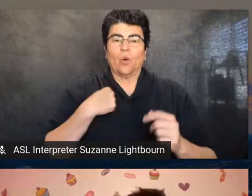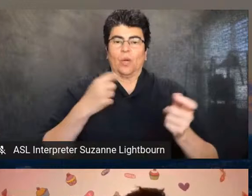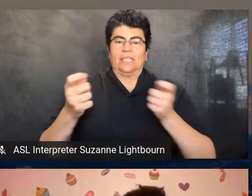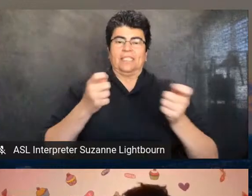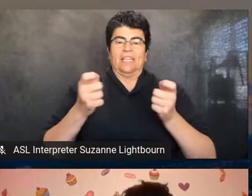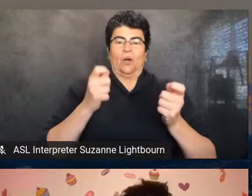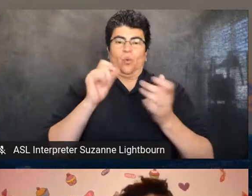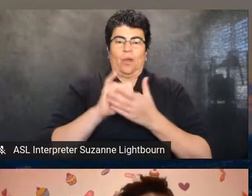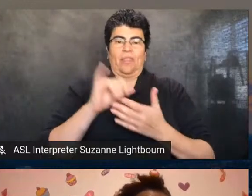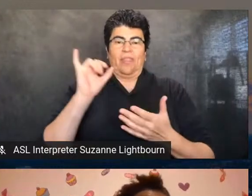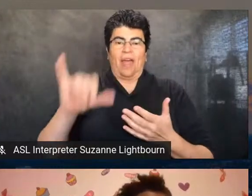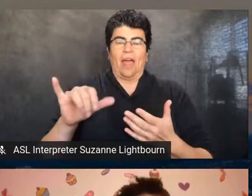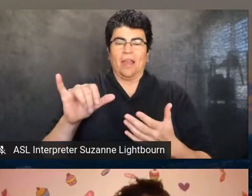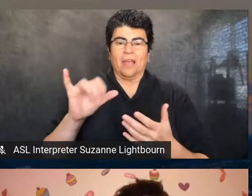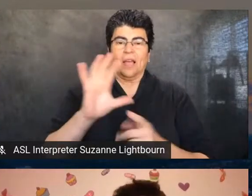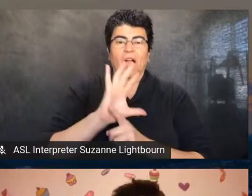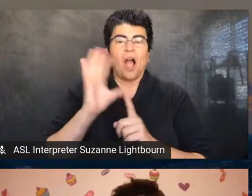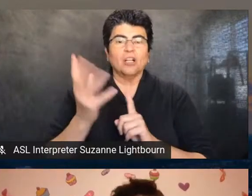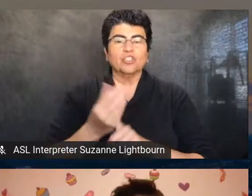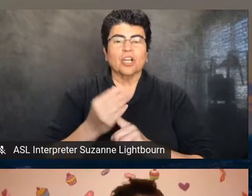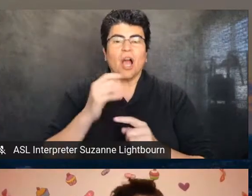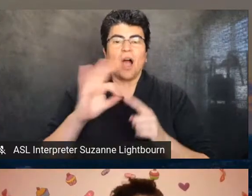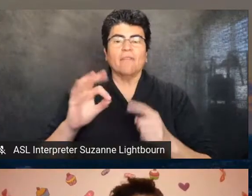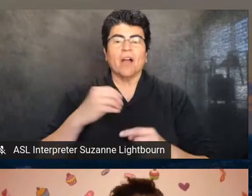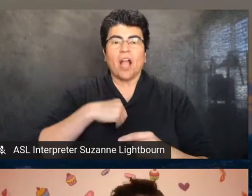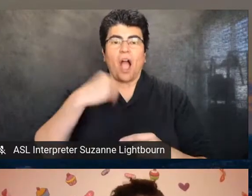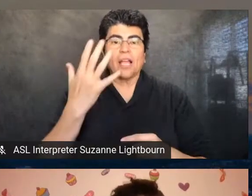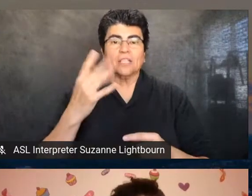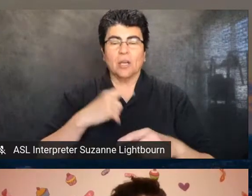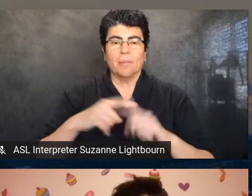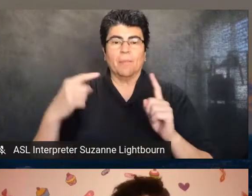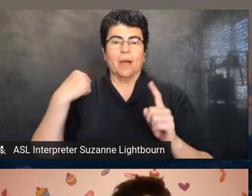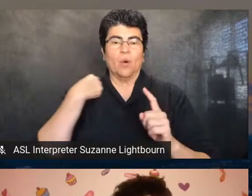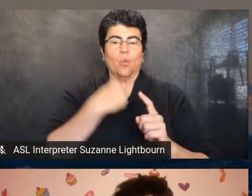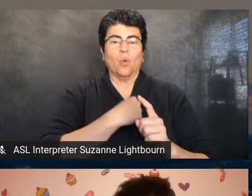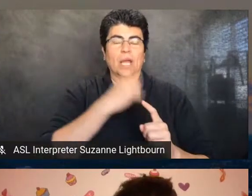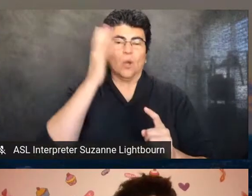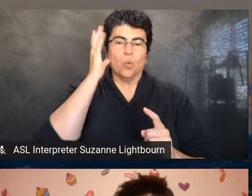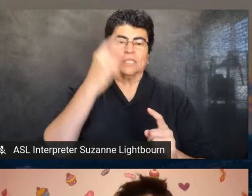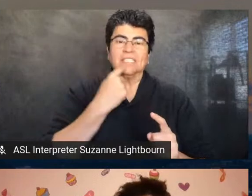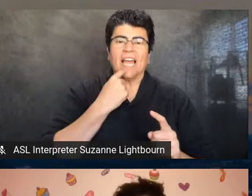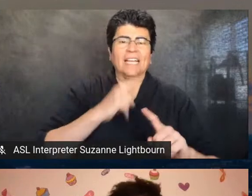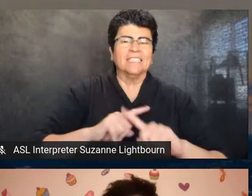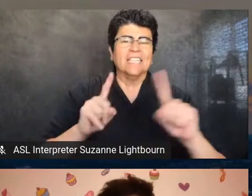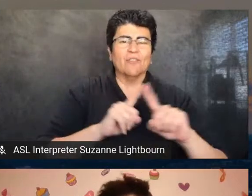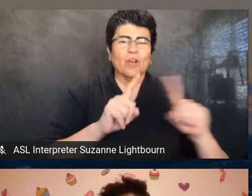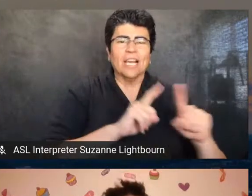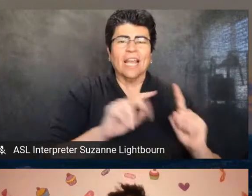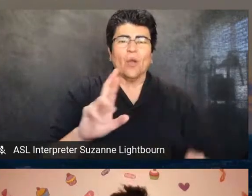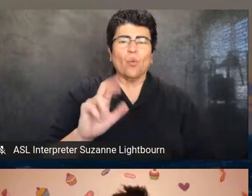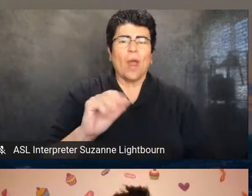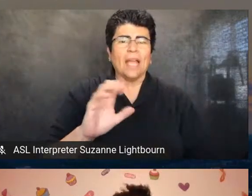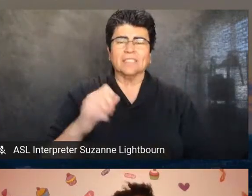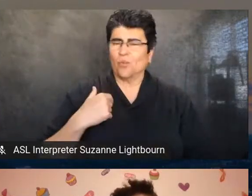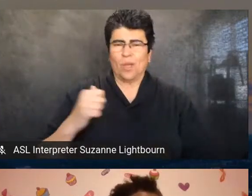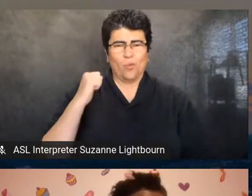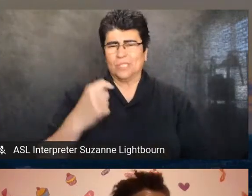I'm not comfortable saying Caucasian, but we're gonna say differently raised, that would be ridiculous.